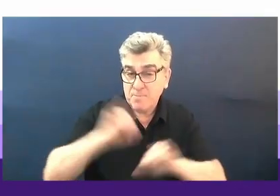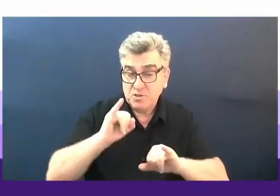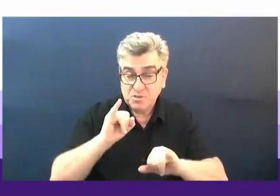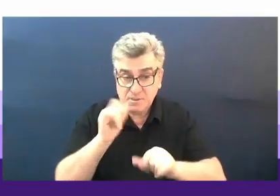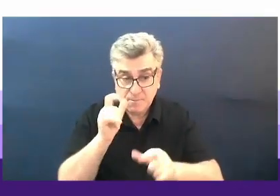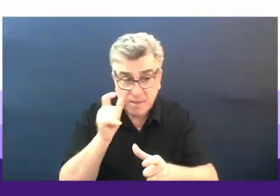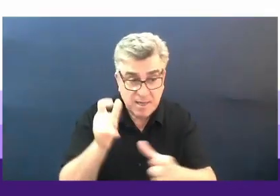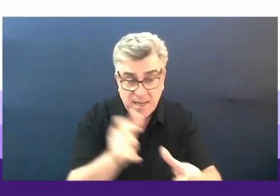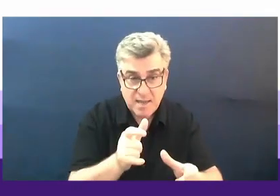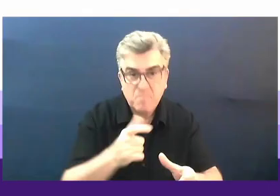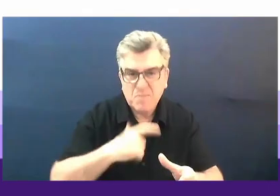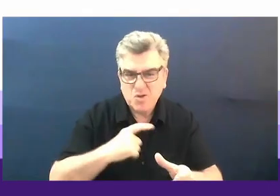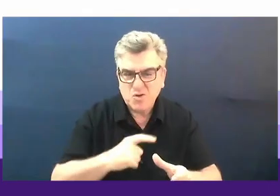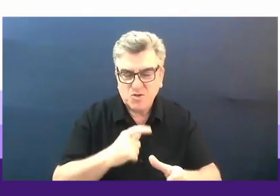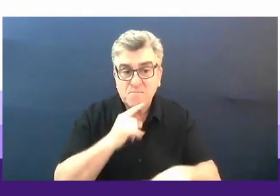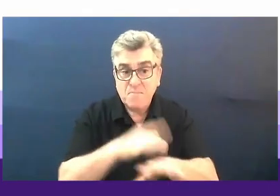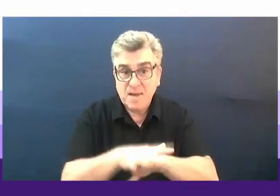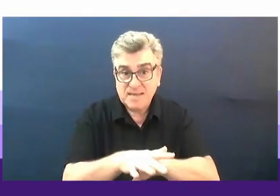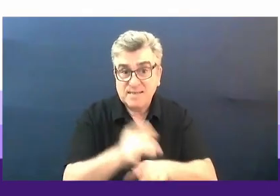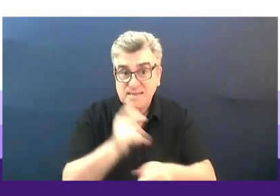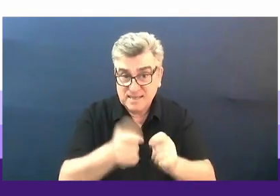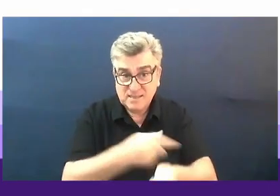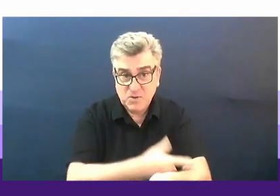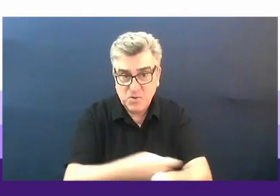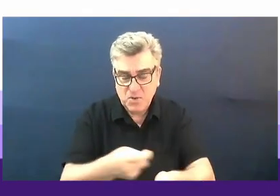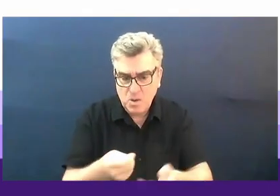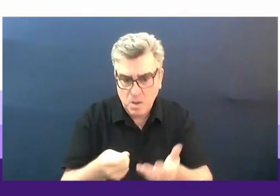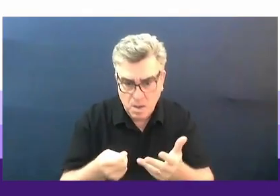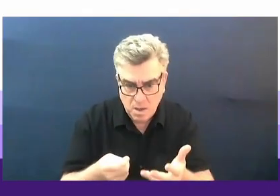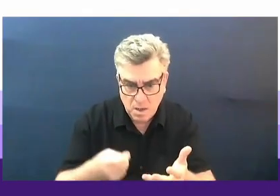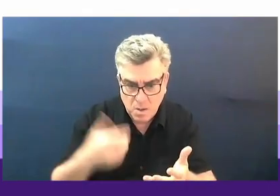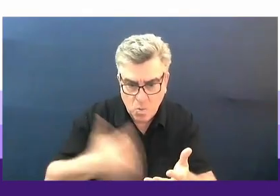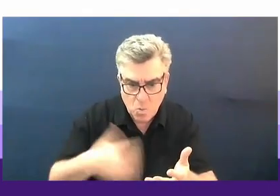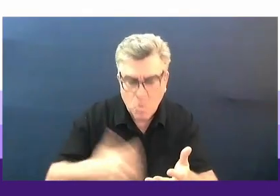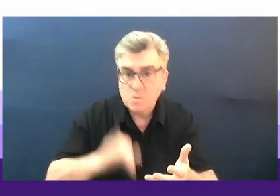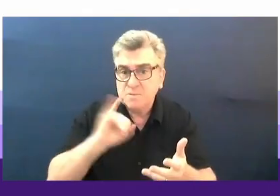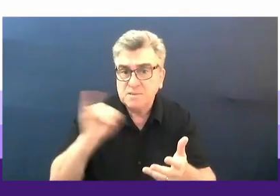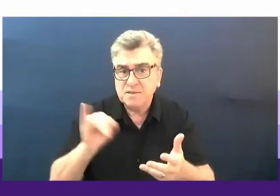first blood test identified a hemoglobin of 56. But what I'd like to focus on today,